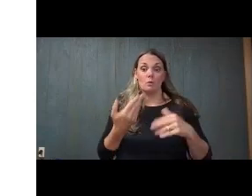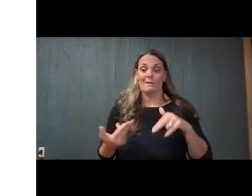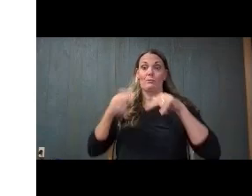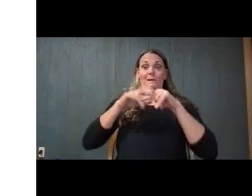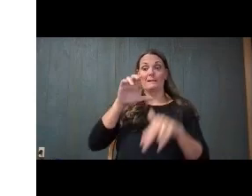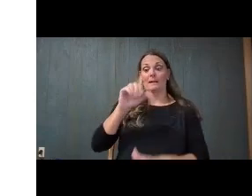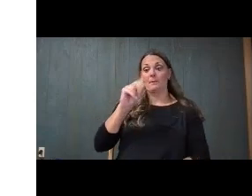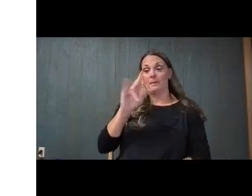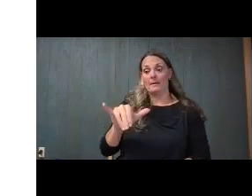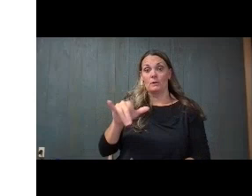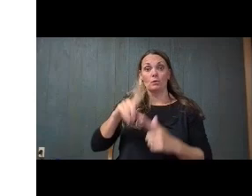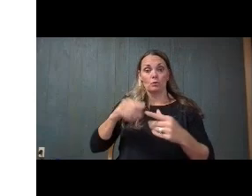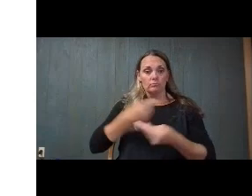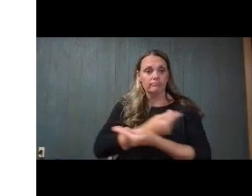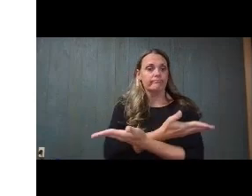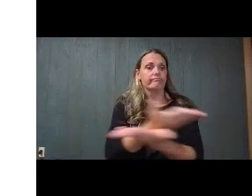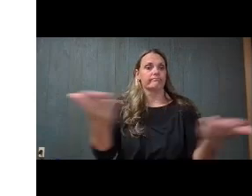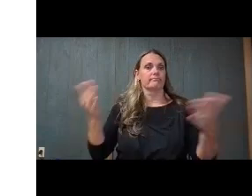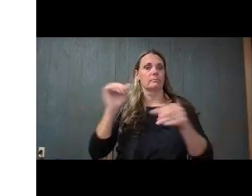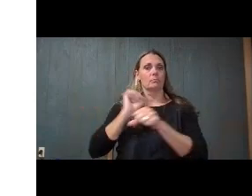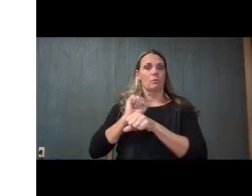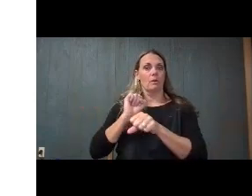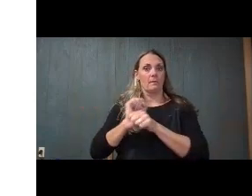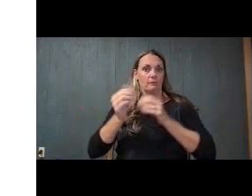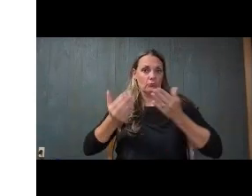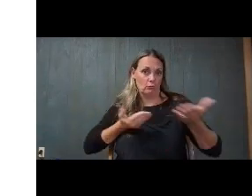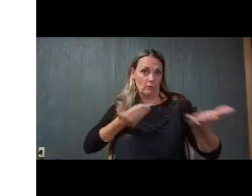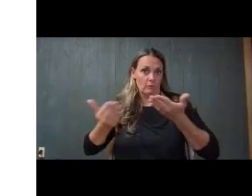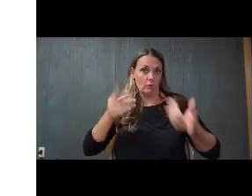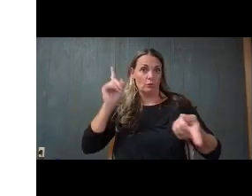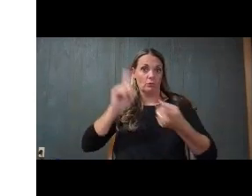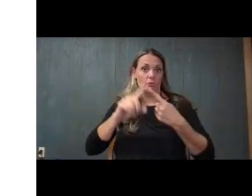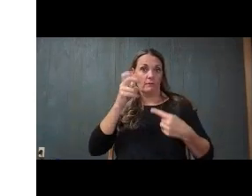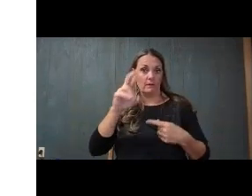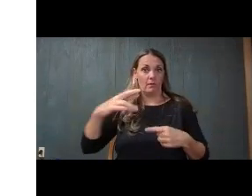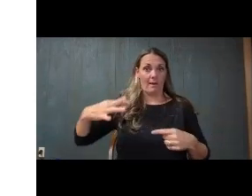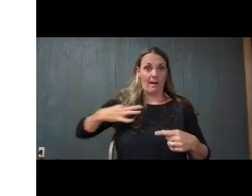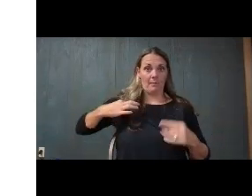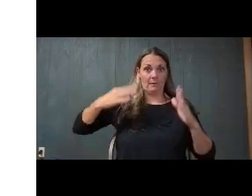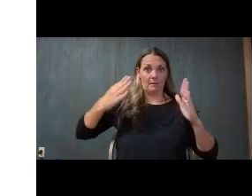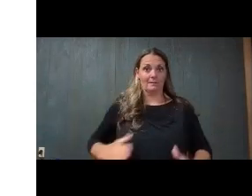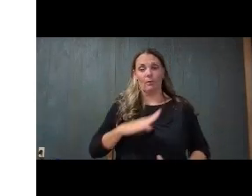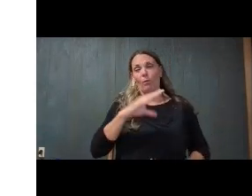to carry out employment services to VR applicants or eligible individuals.